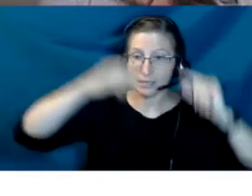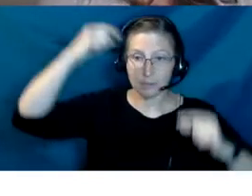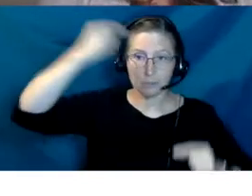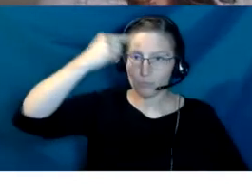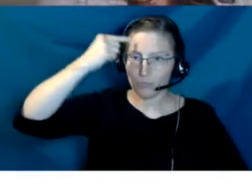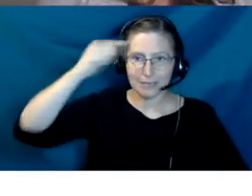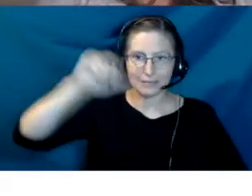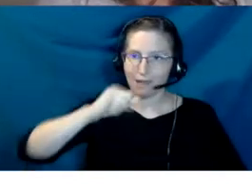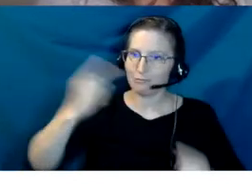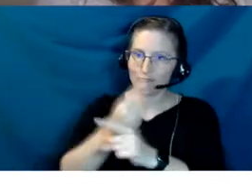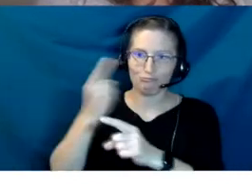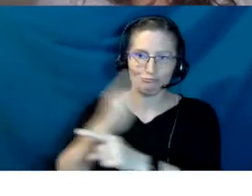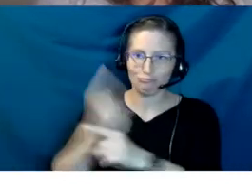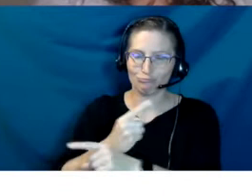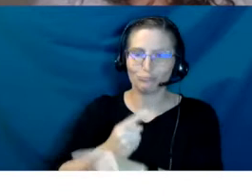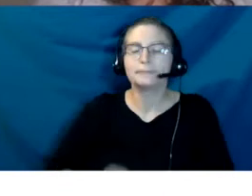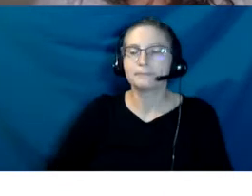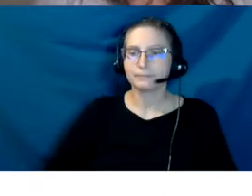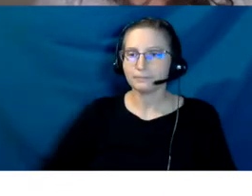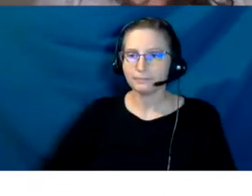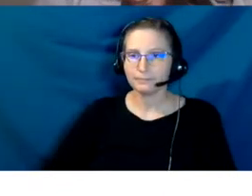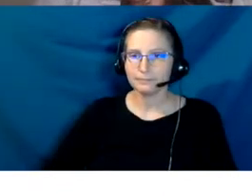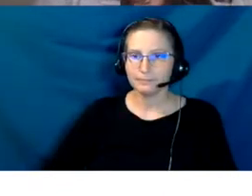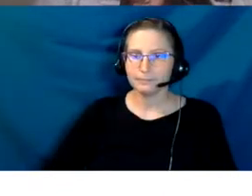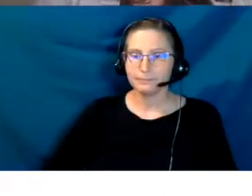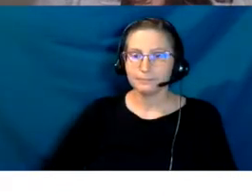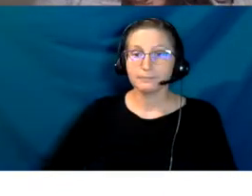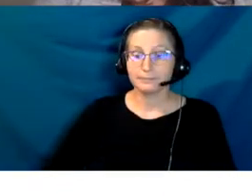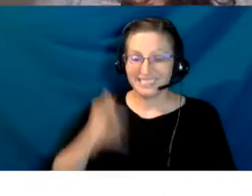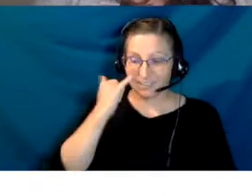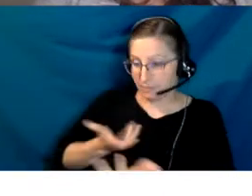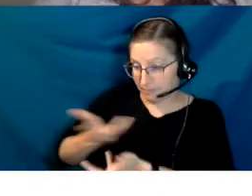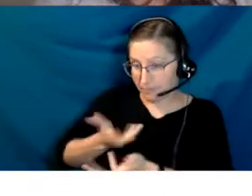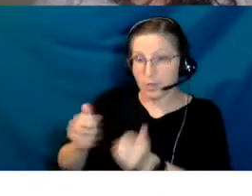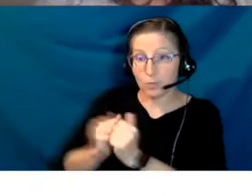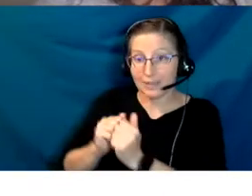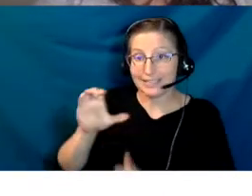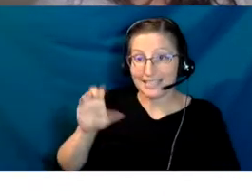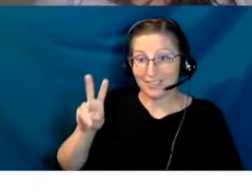it really is important that the team continues to come up with strategies that work to kind